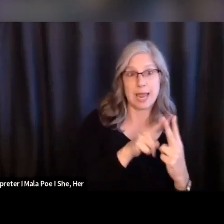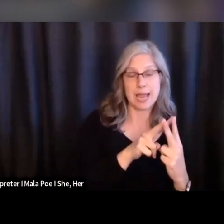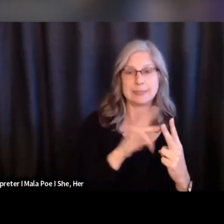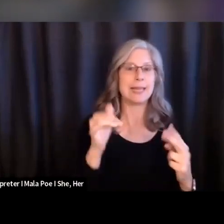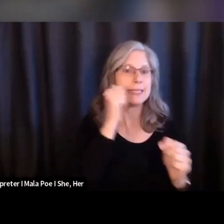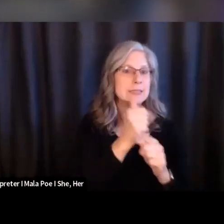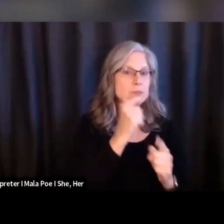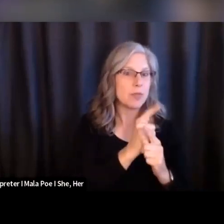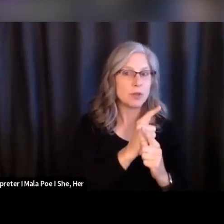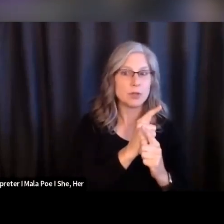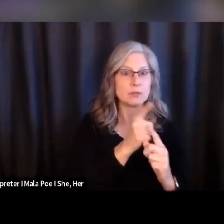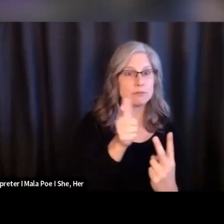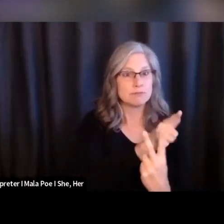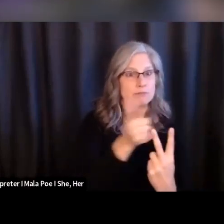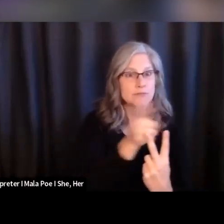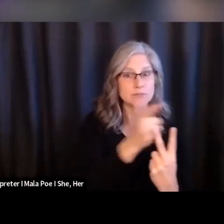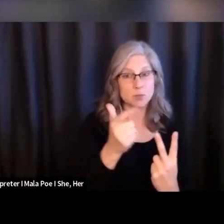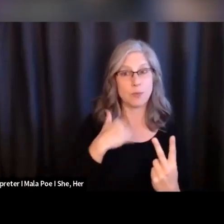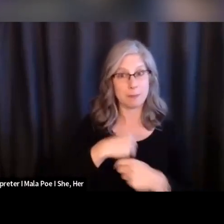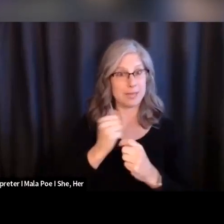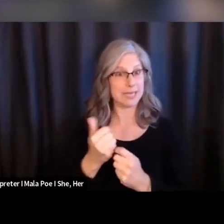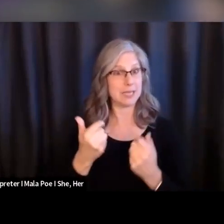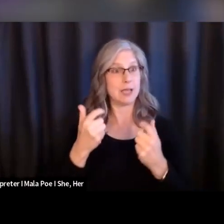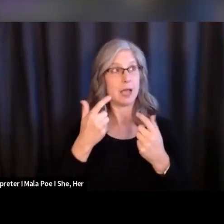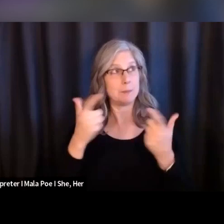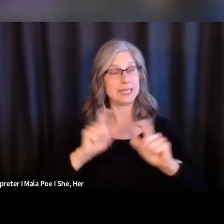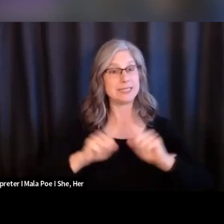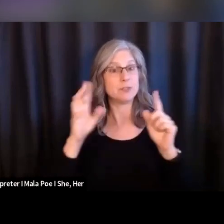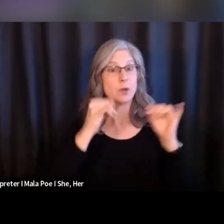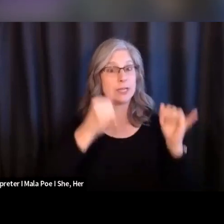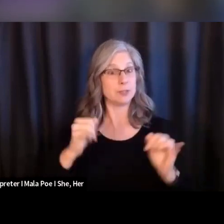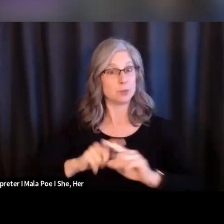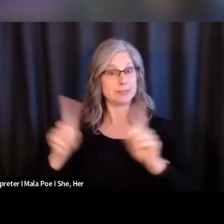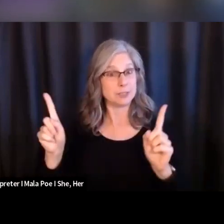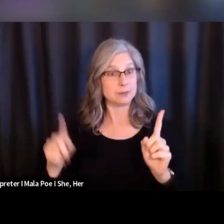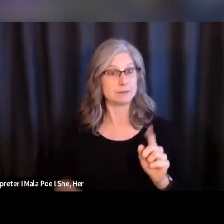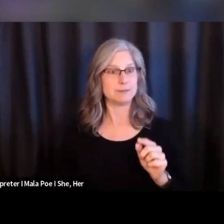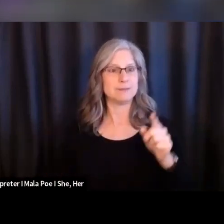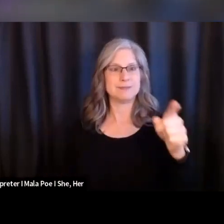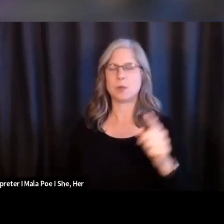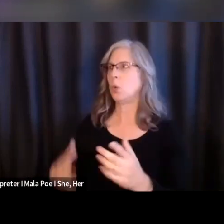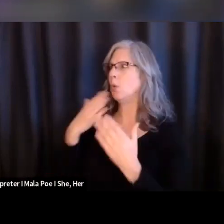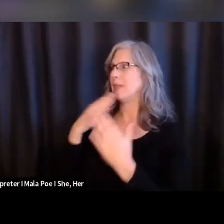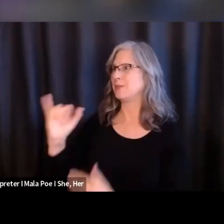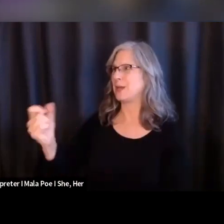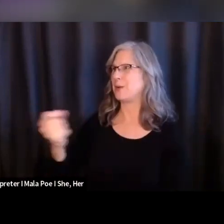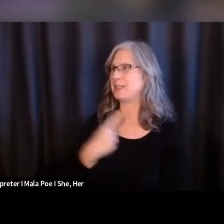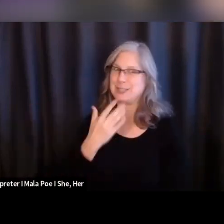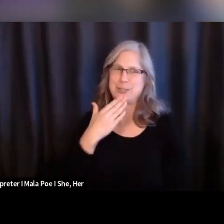“Would that make a big difference for individual differences?” Thanks for that question, that’s a really good one.